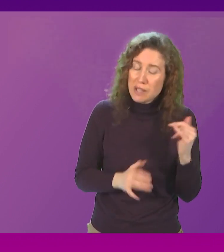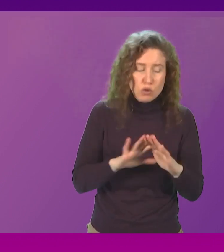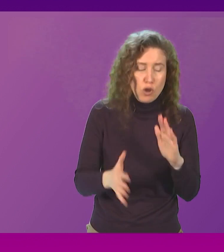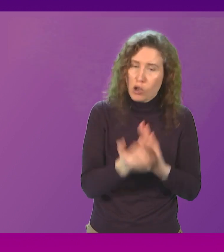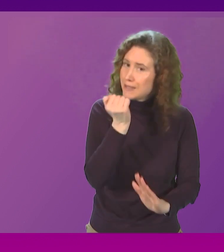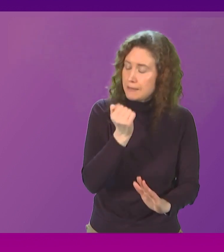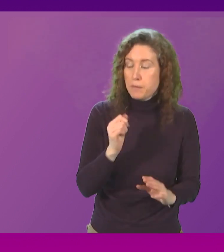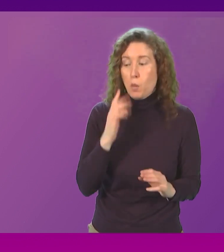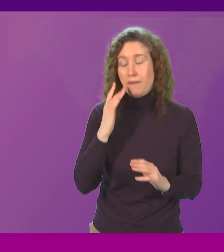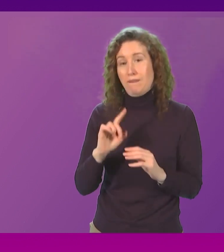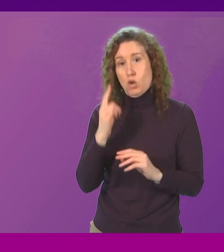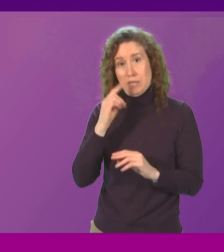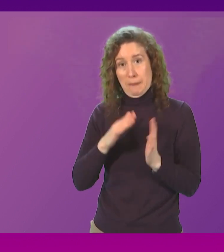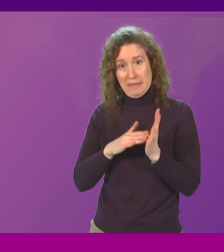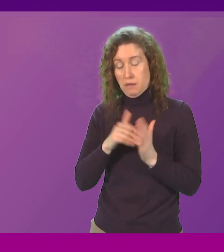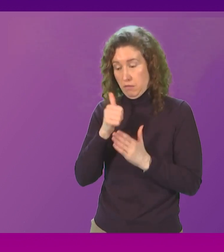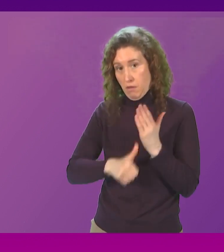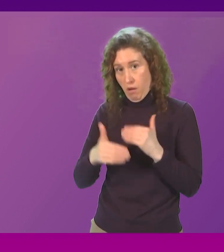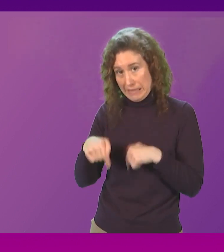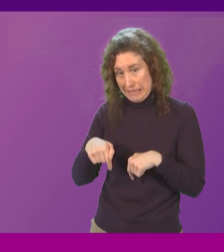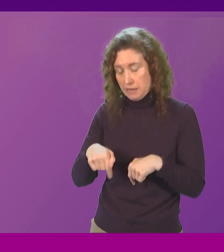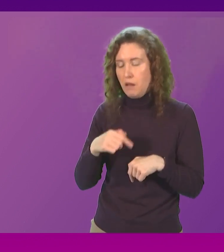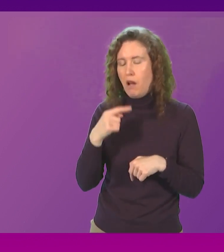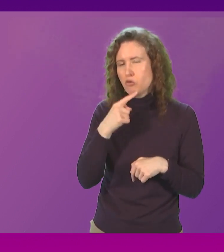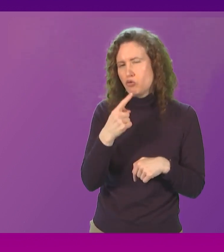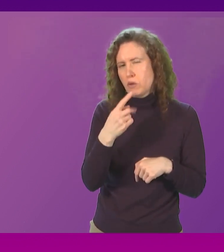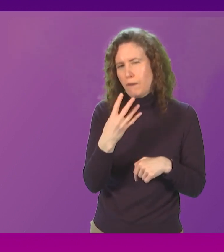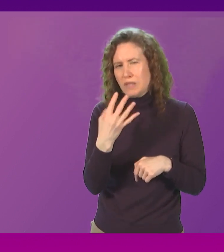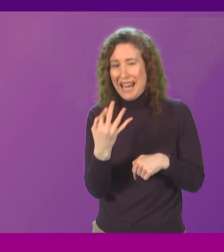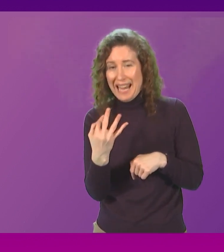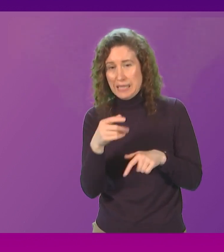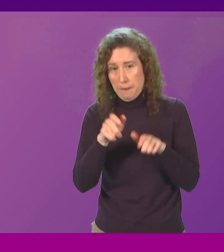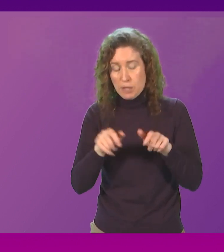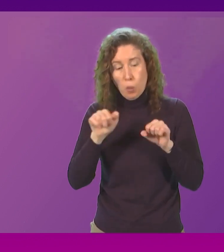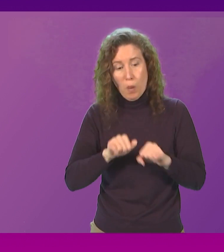When the First Minister entered Bute house, 148 patients waited for more than 12 hours